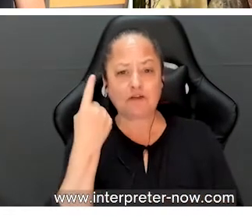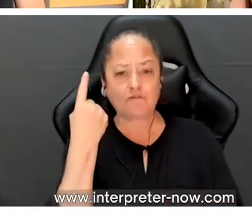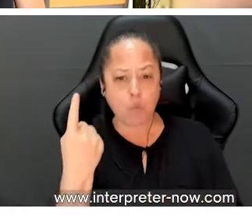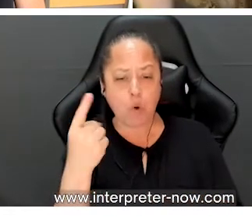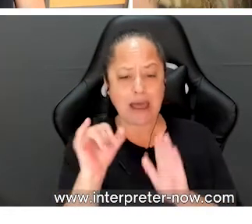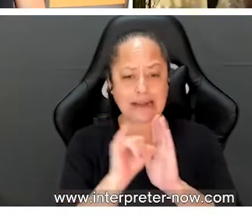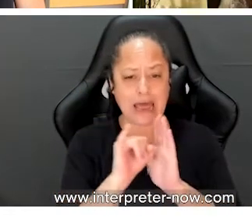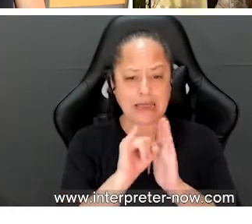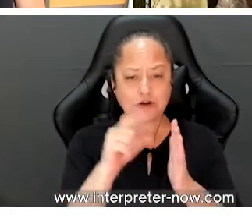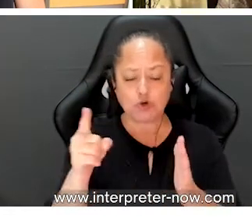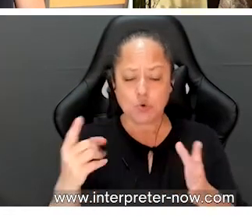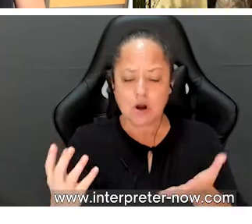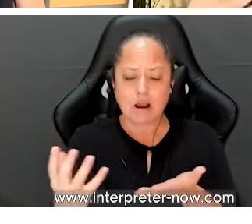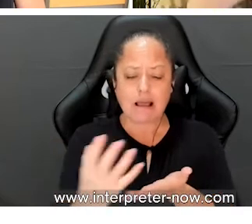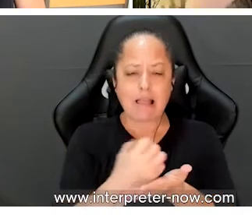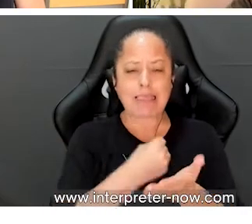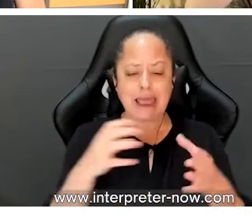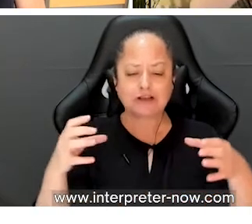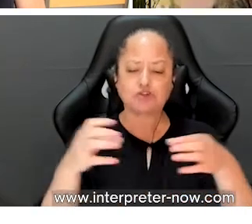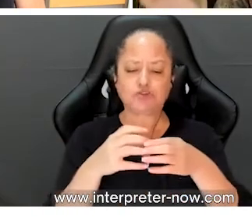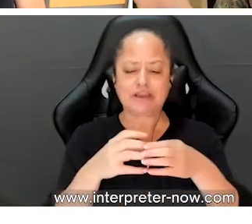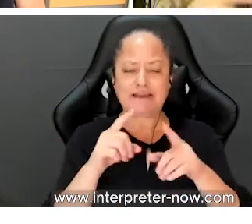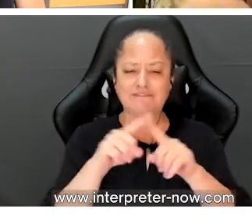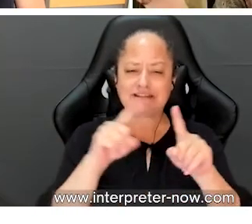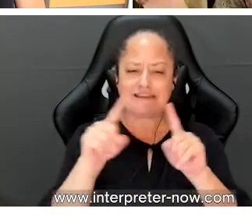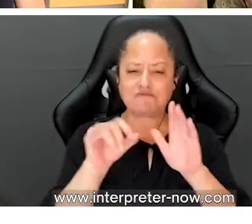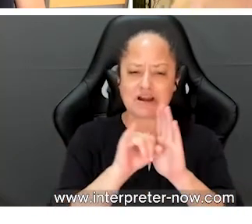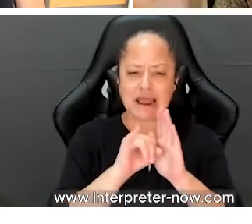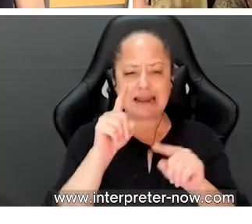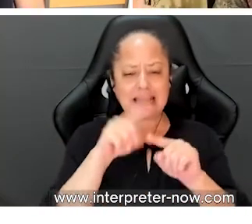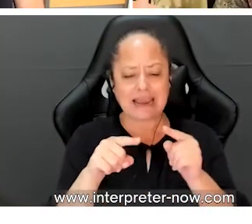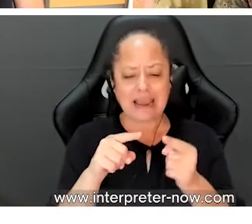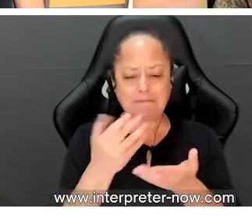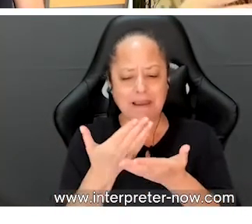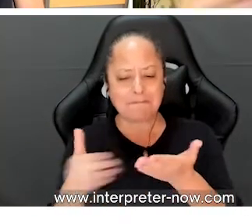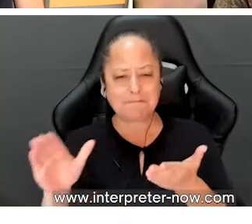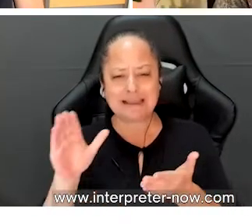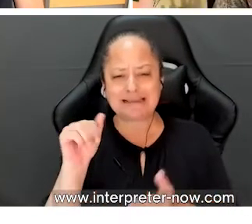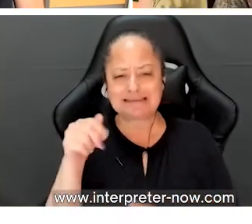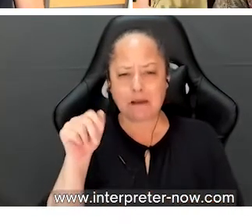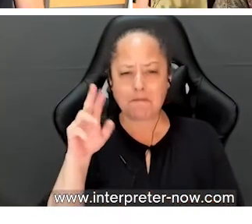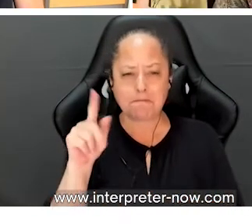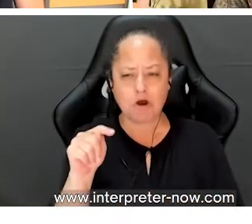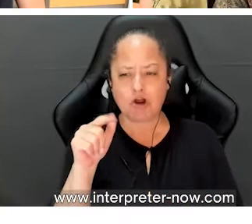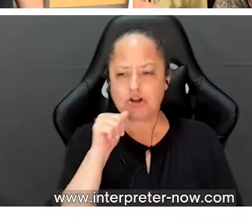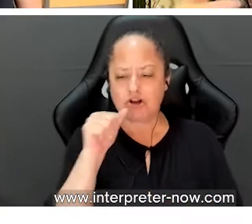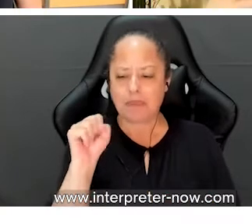You are a collection of identities that can't be just pieced apart. We are not the sum of all of our identities.